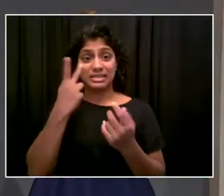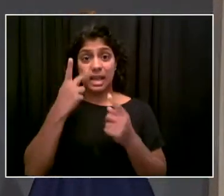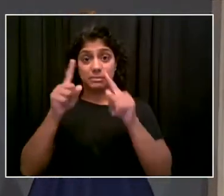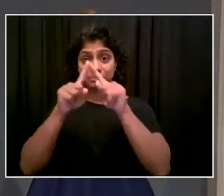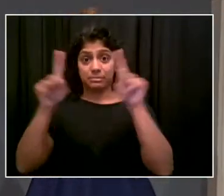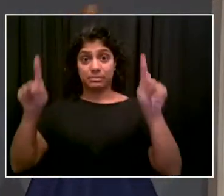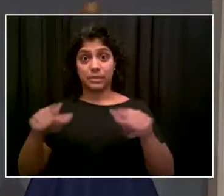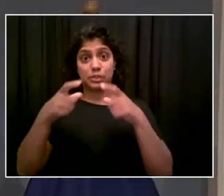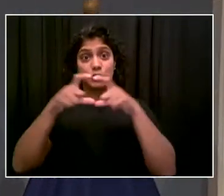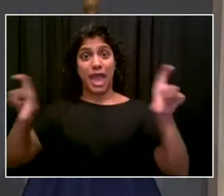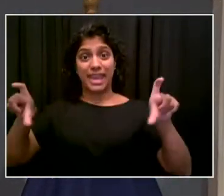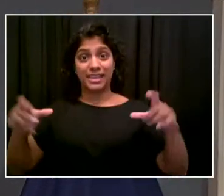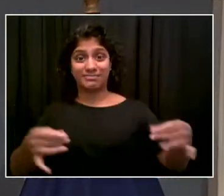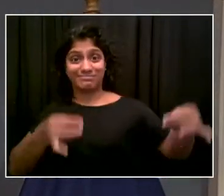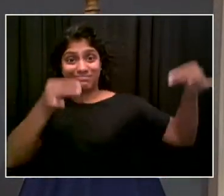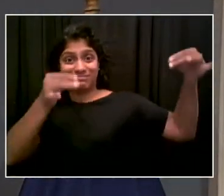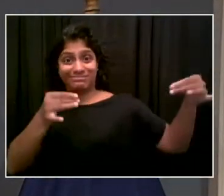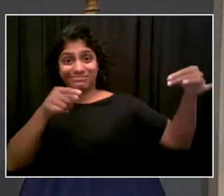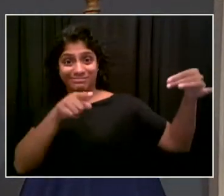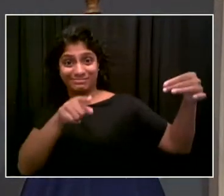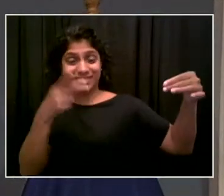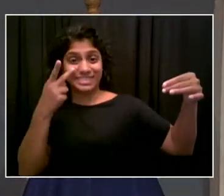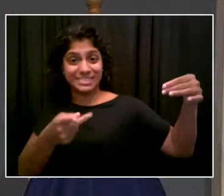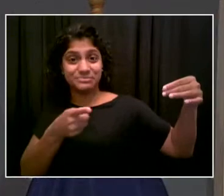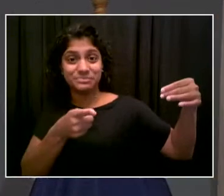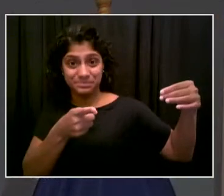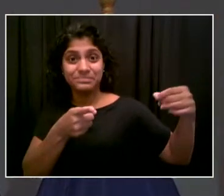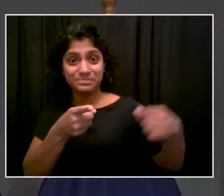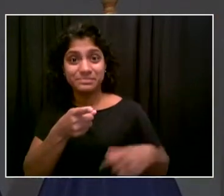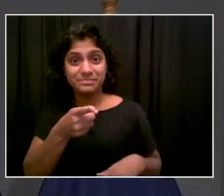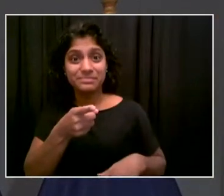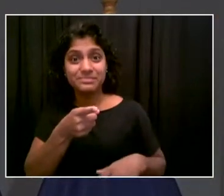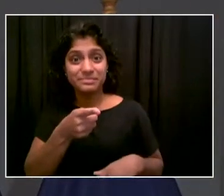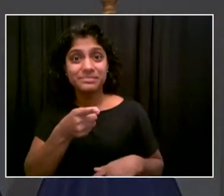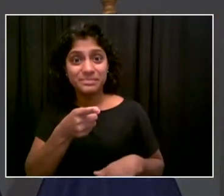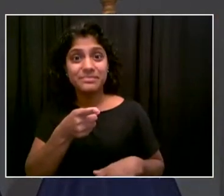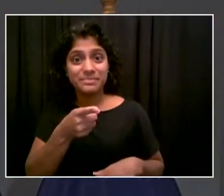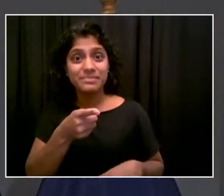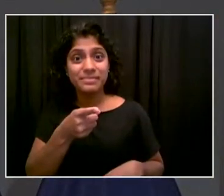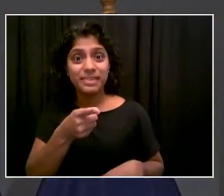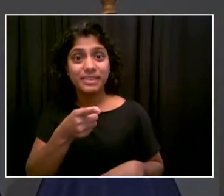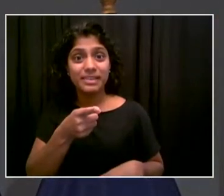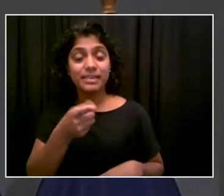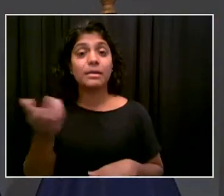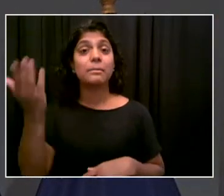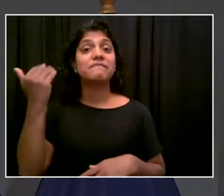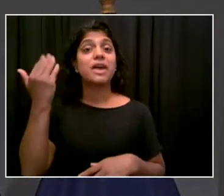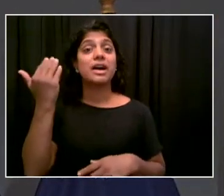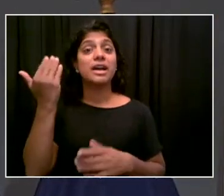MAKE OUR AIR CLEAN, ERALWLO NEW YORKERS TO GET AROUND. THEY TALK ALL THE TIME ABOUT HER PROBLEMS. I HAVE A SOLUTION FOR THEM. HOW ABOUT THIS